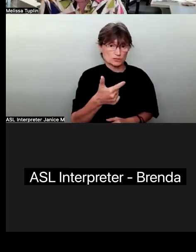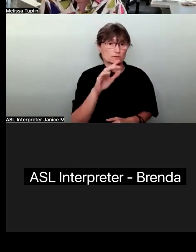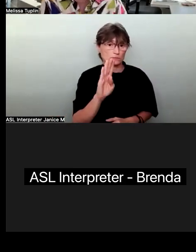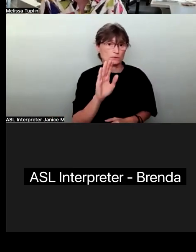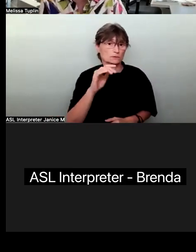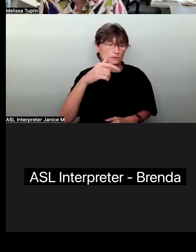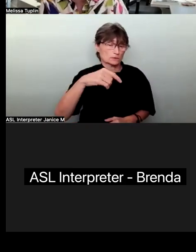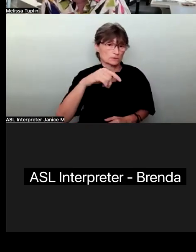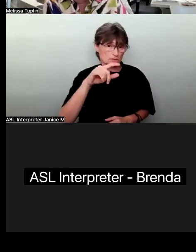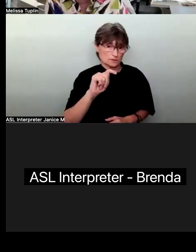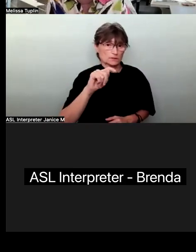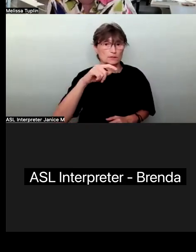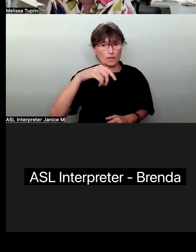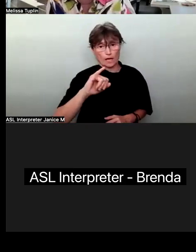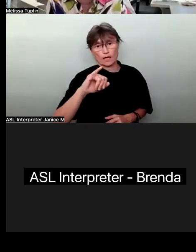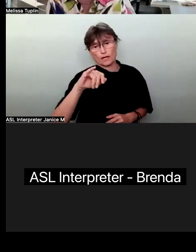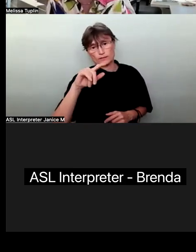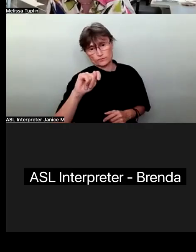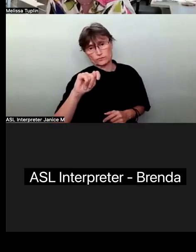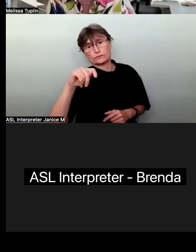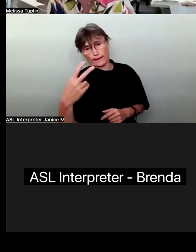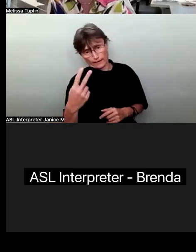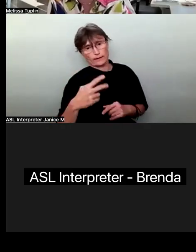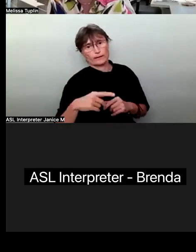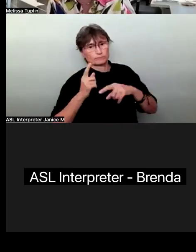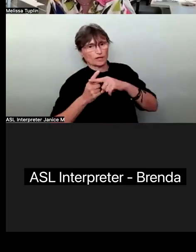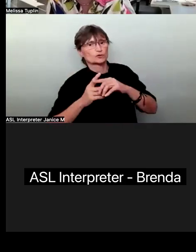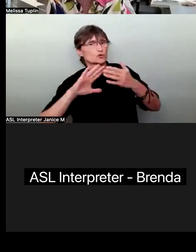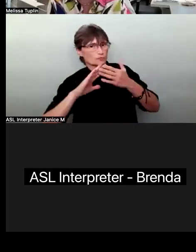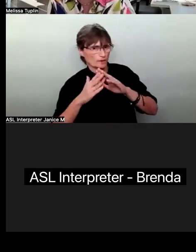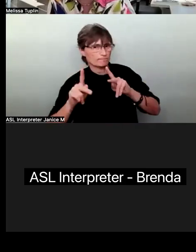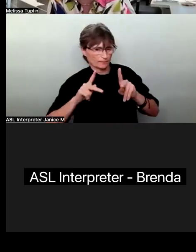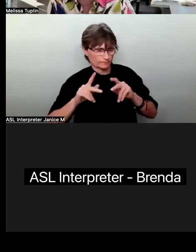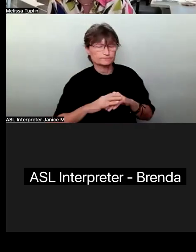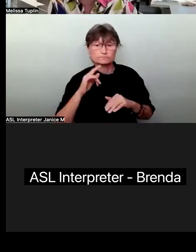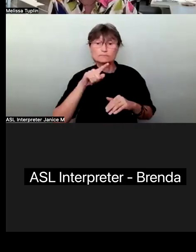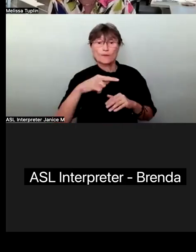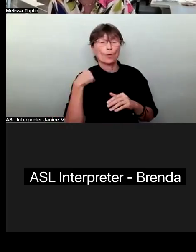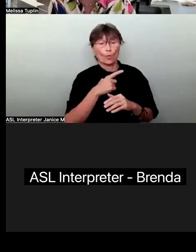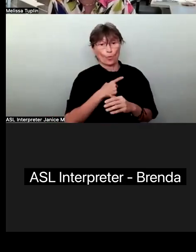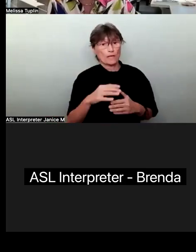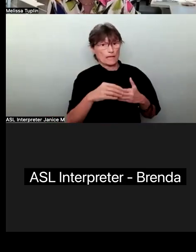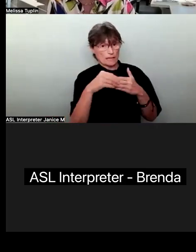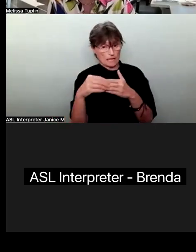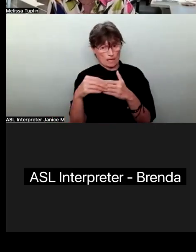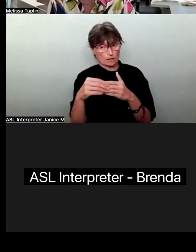The additional consideration for organizations led by, with and for